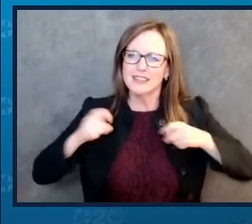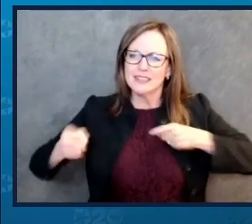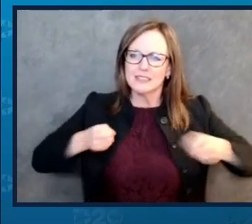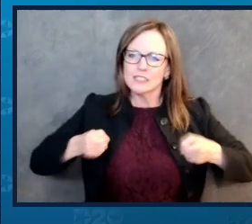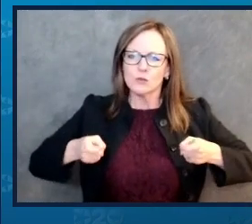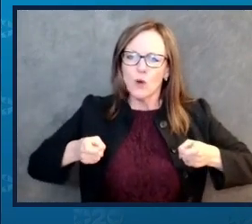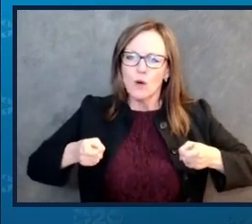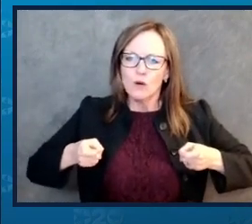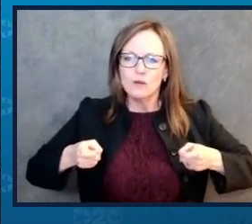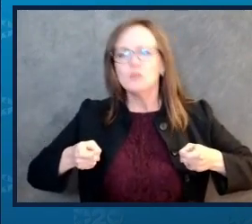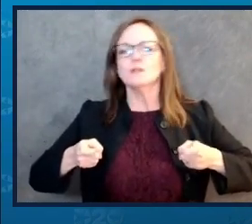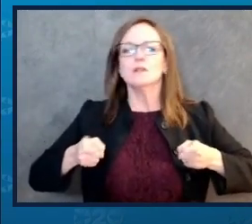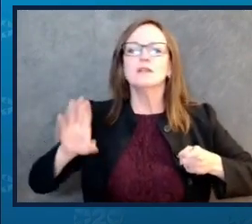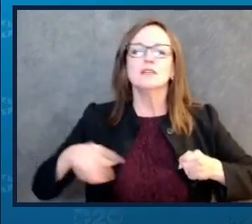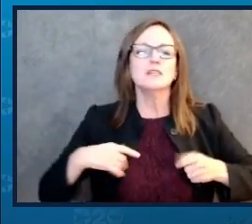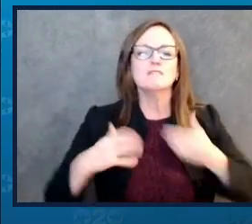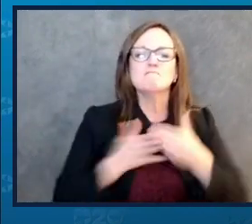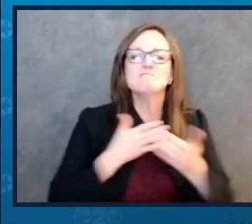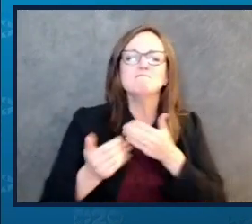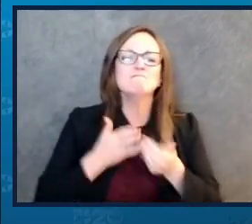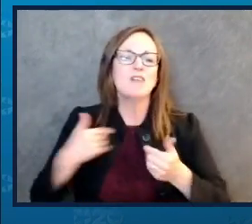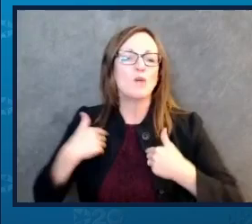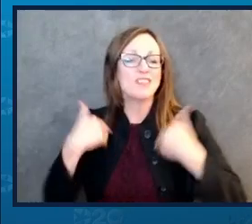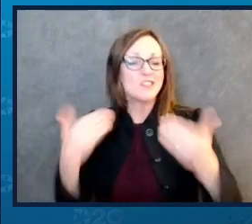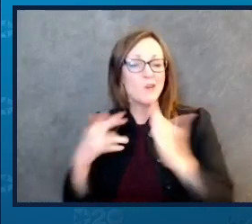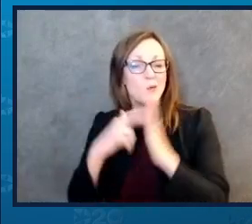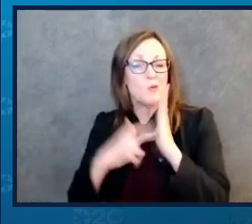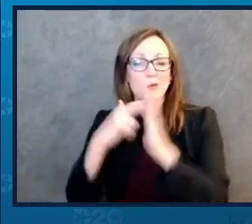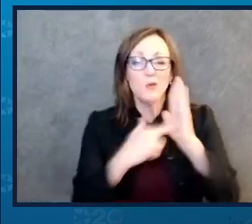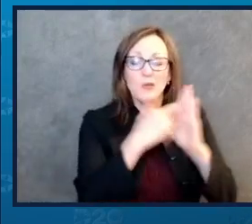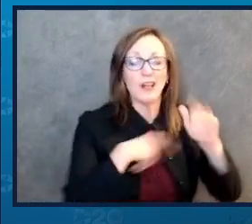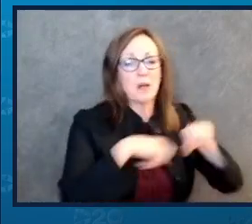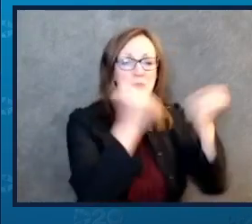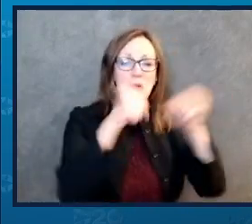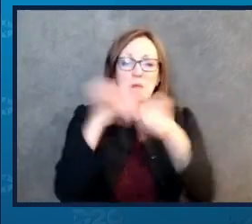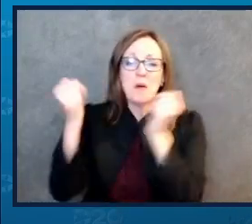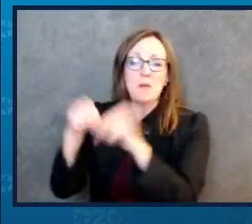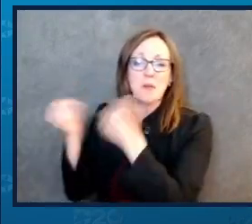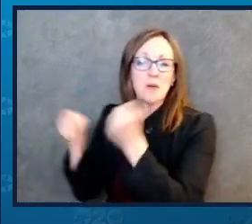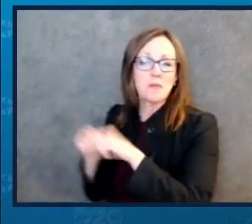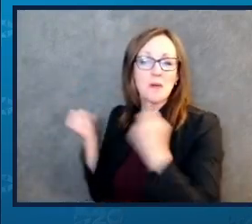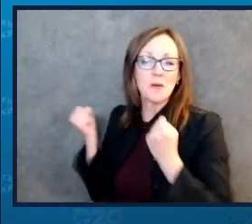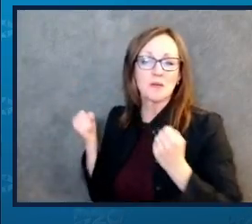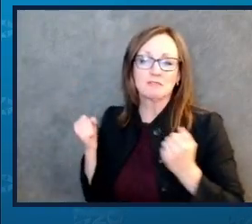RULE BREAKER, A REBEL ROUSER AND